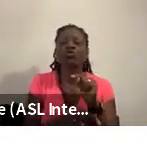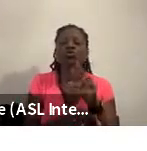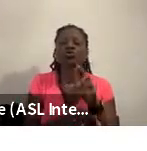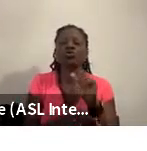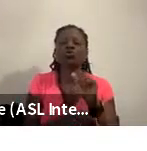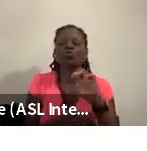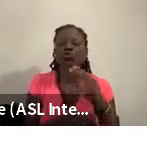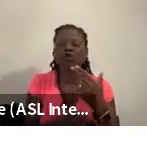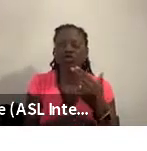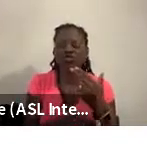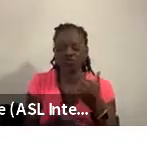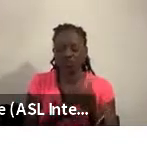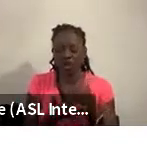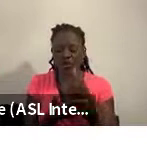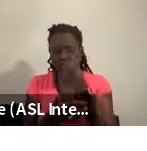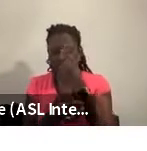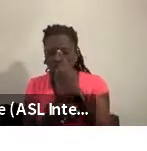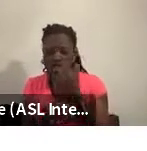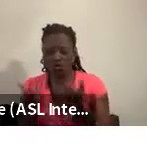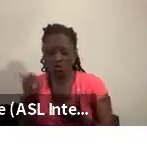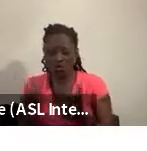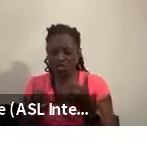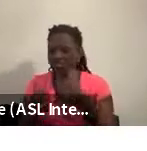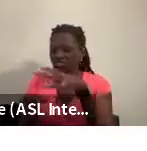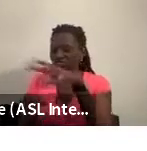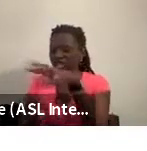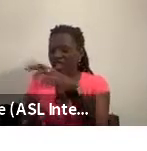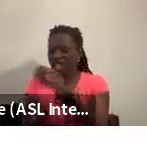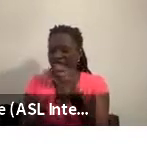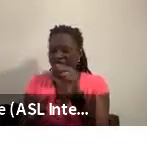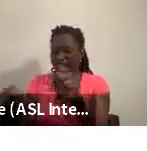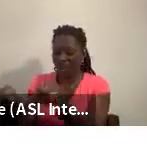demographics and regions have lower than anticipated vaccination rates, to identify